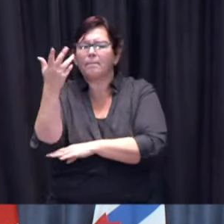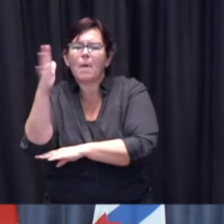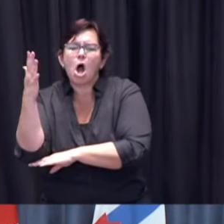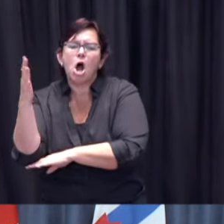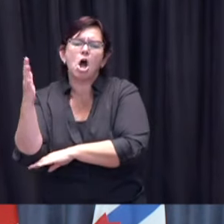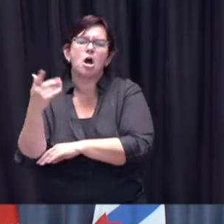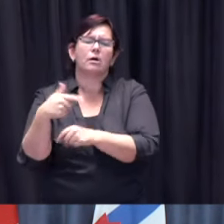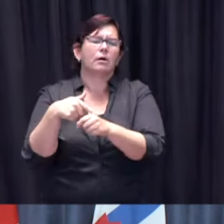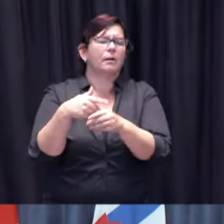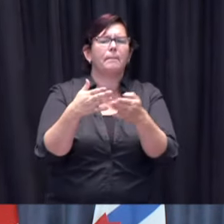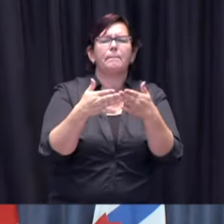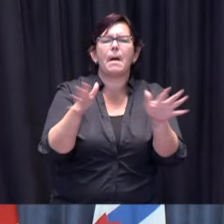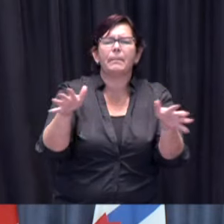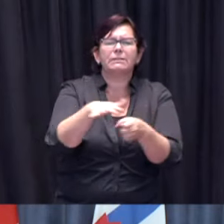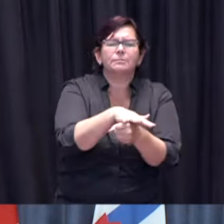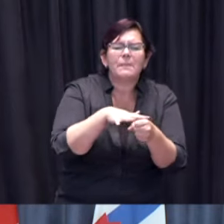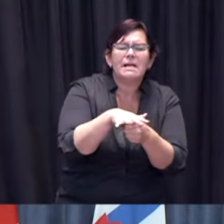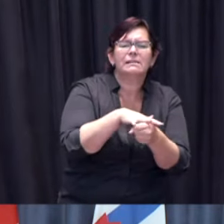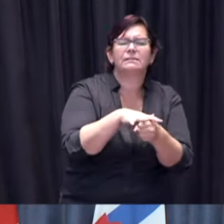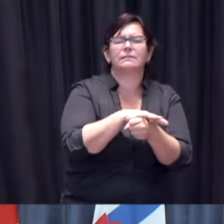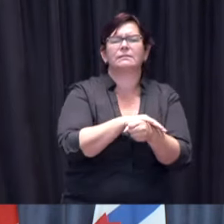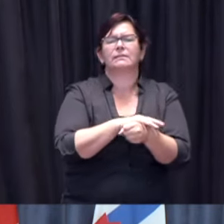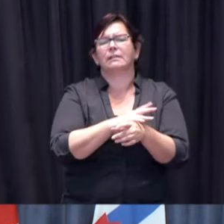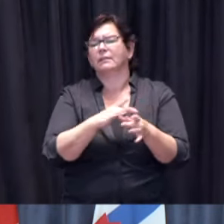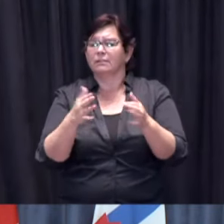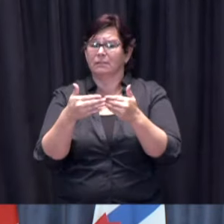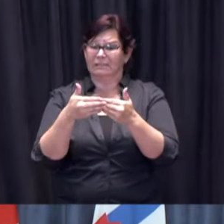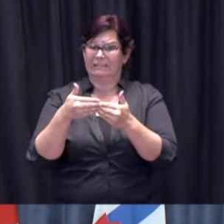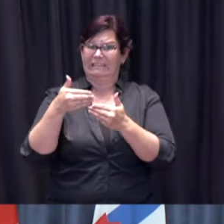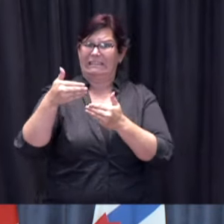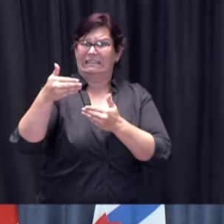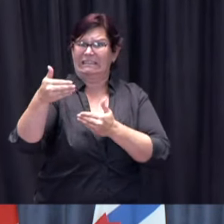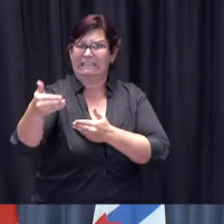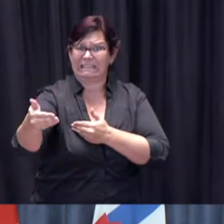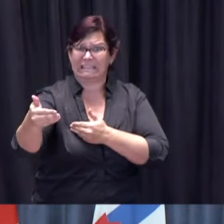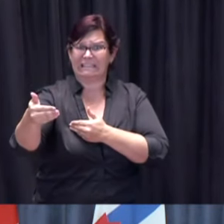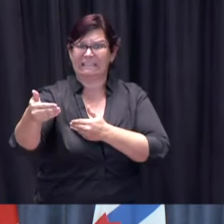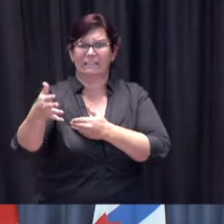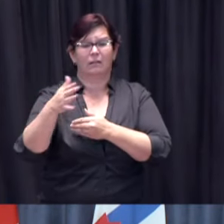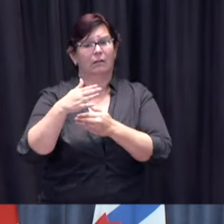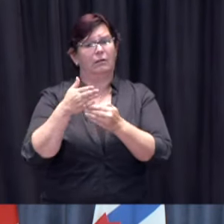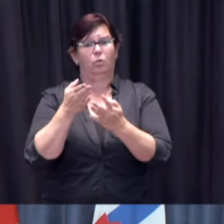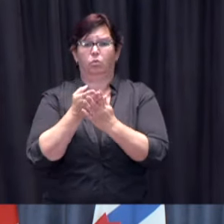This extension will ensure that this by-law remains in effect through the summer and into Stage 3.